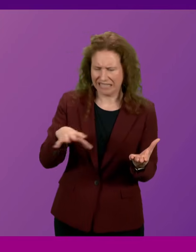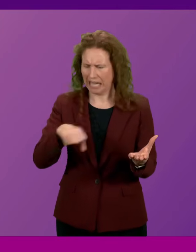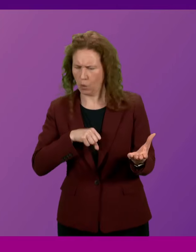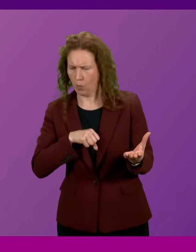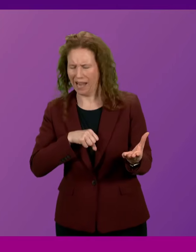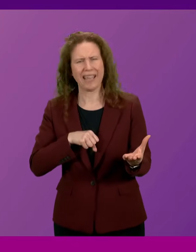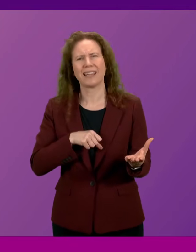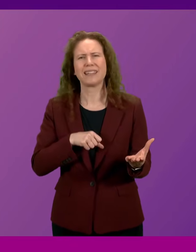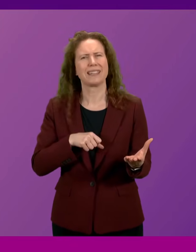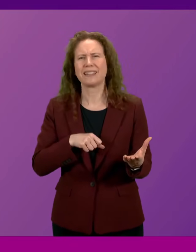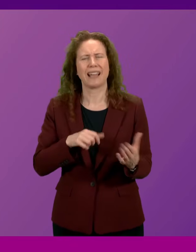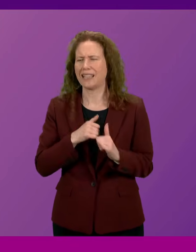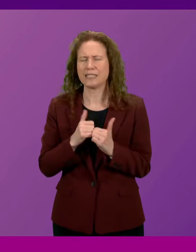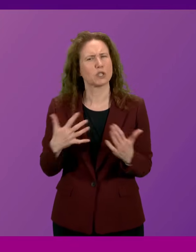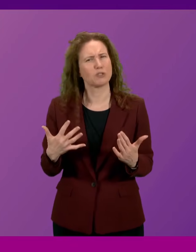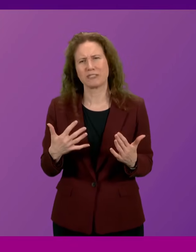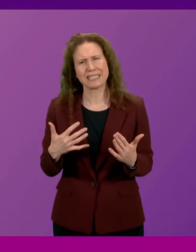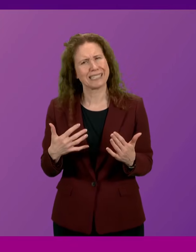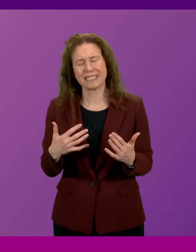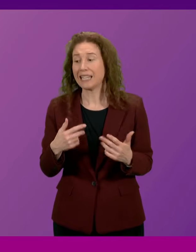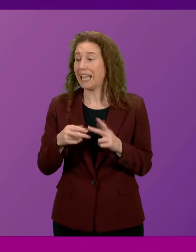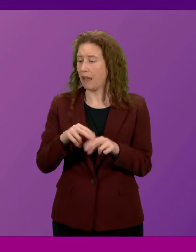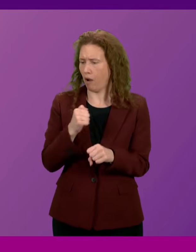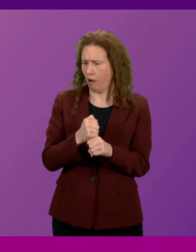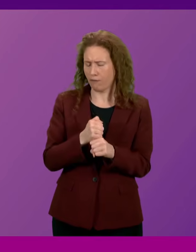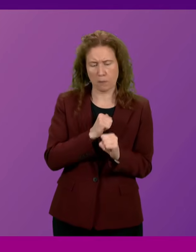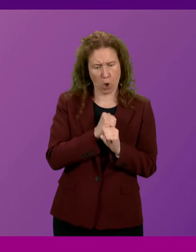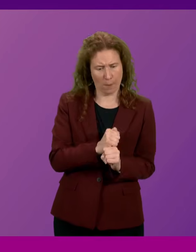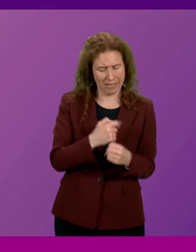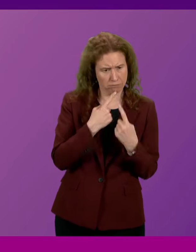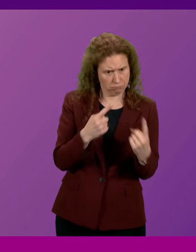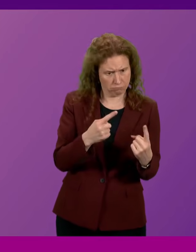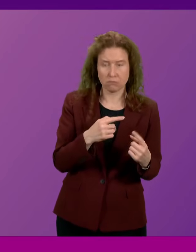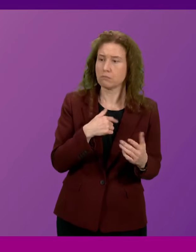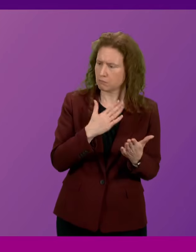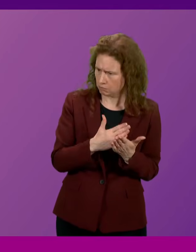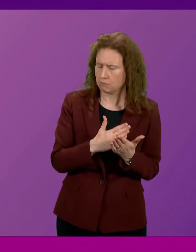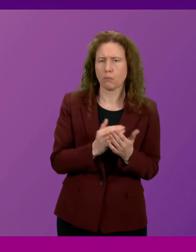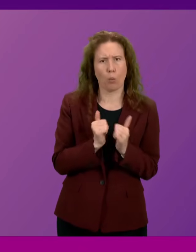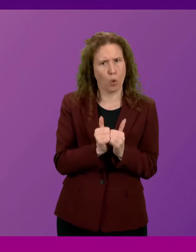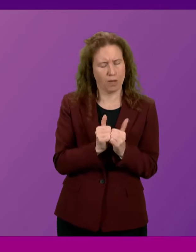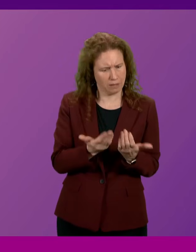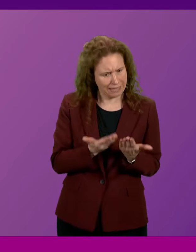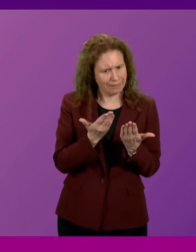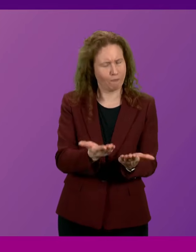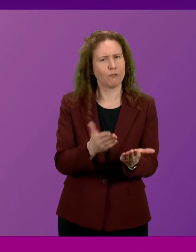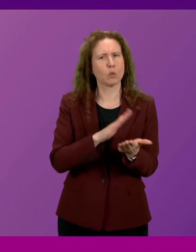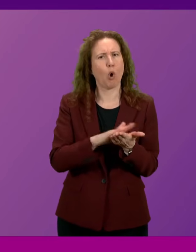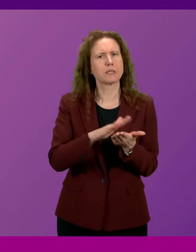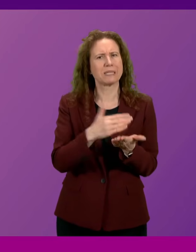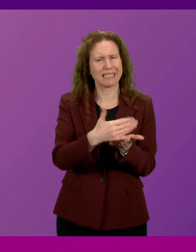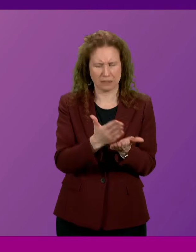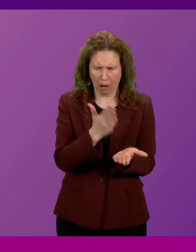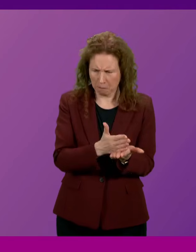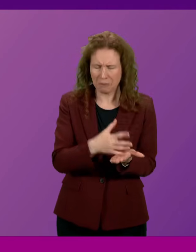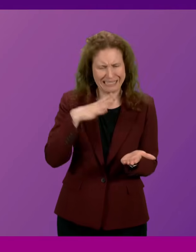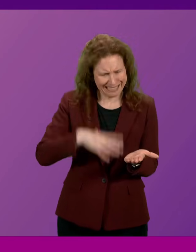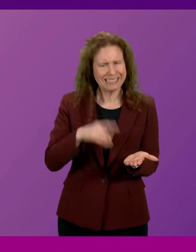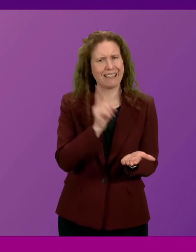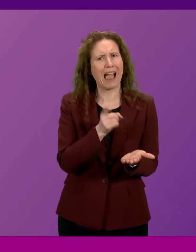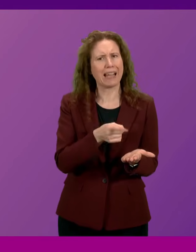other. If the Government gave a commitment to the hospice sector